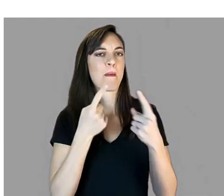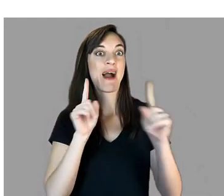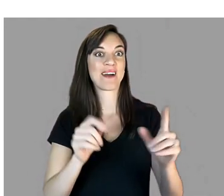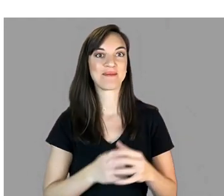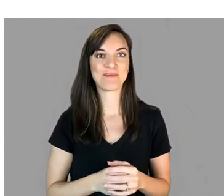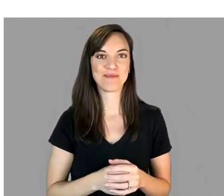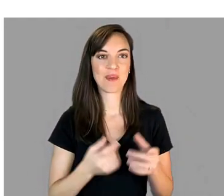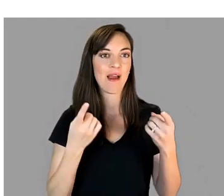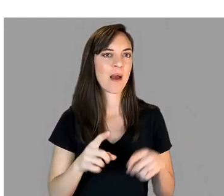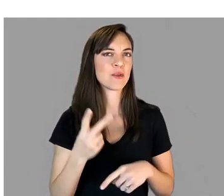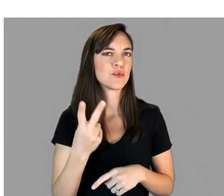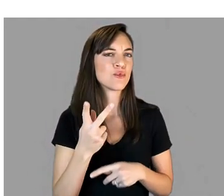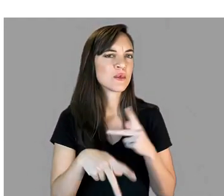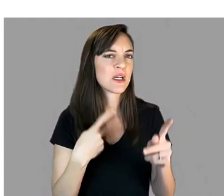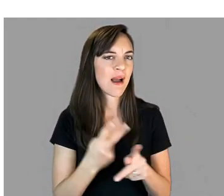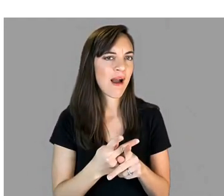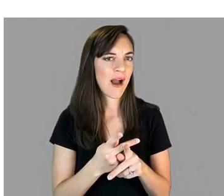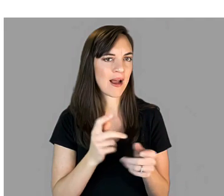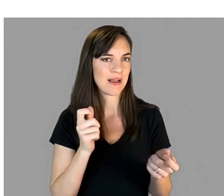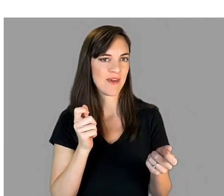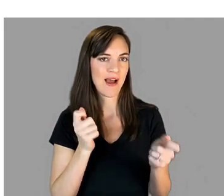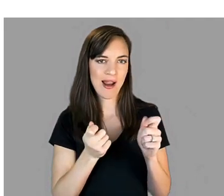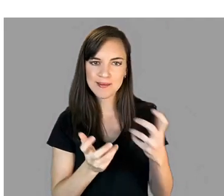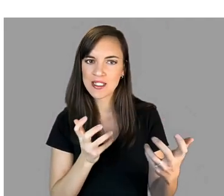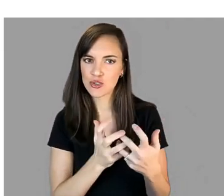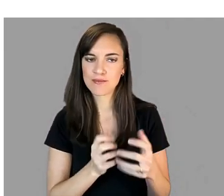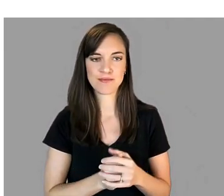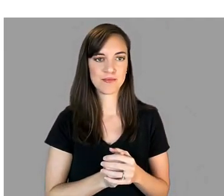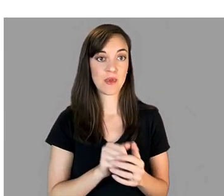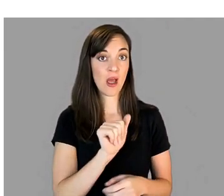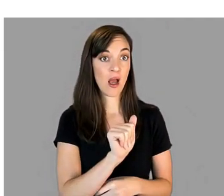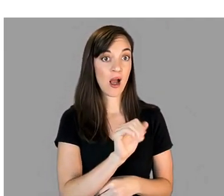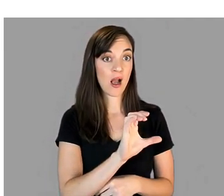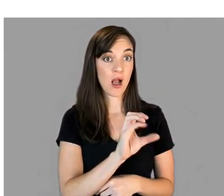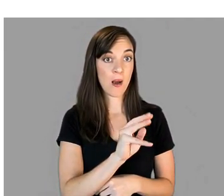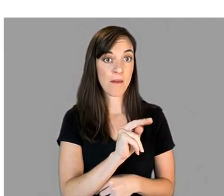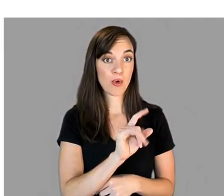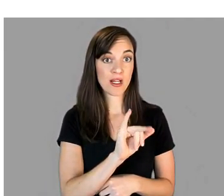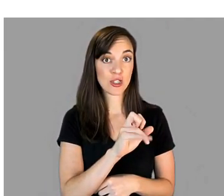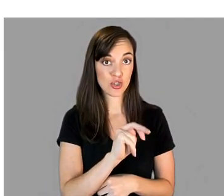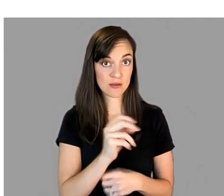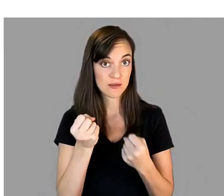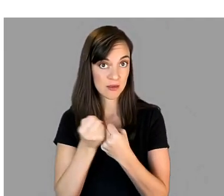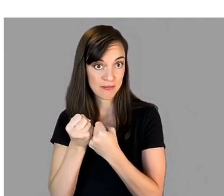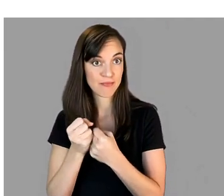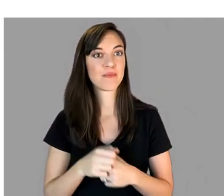There are two types of adaptations. Accommodations and modifications.